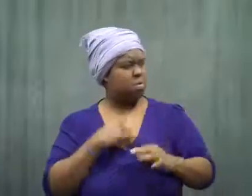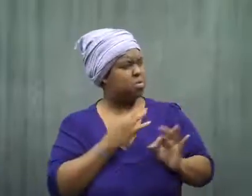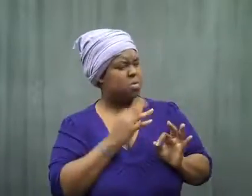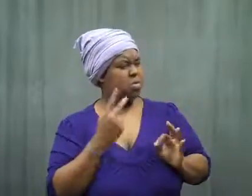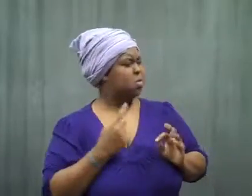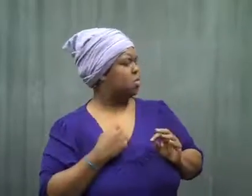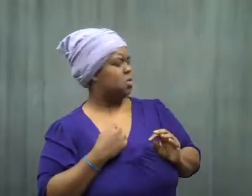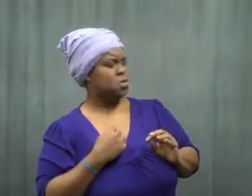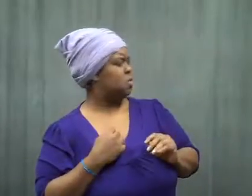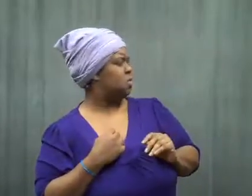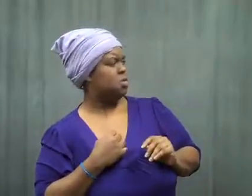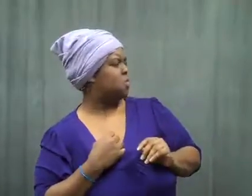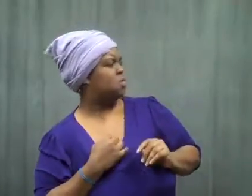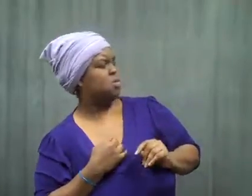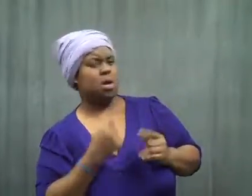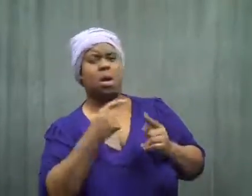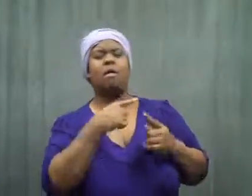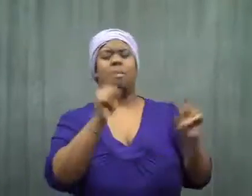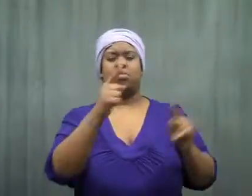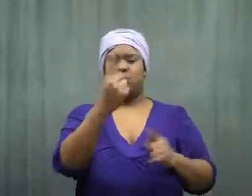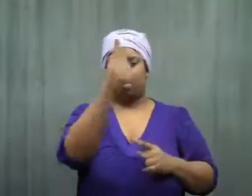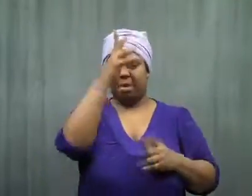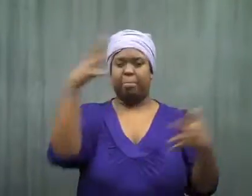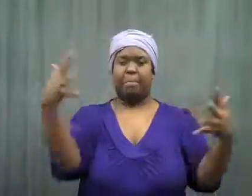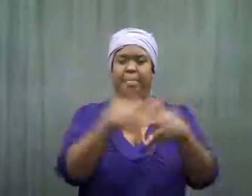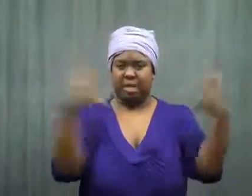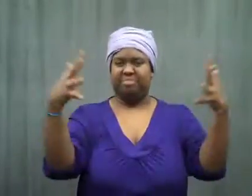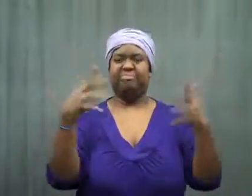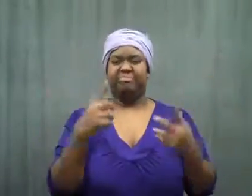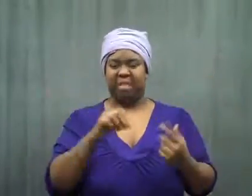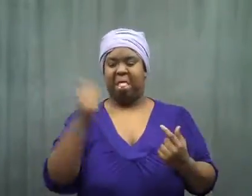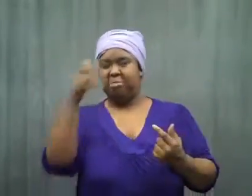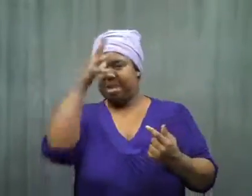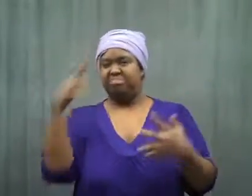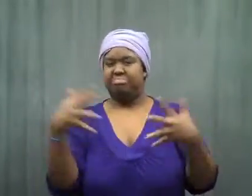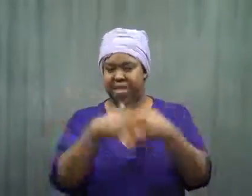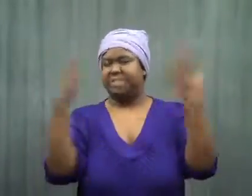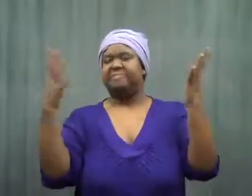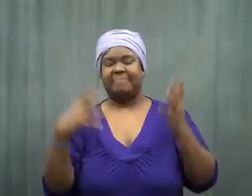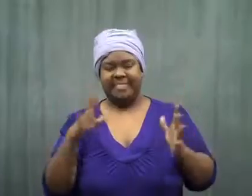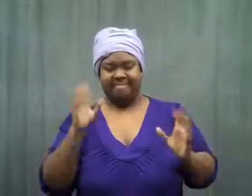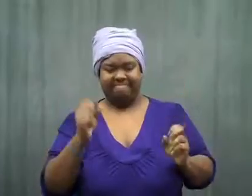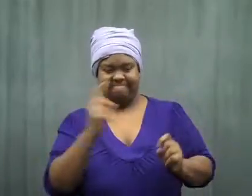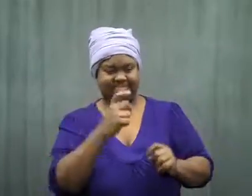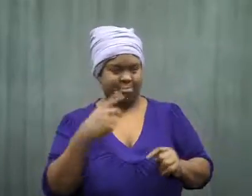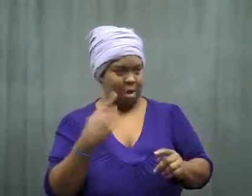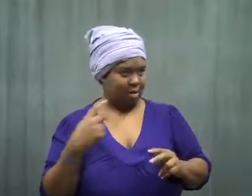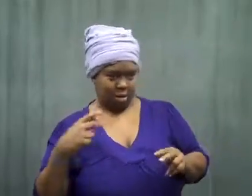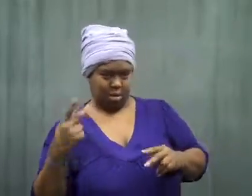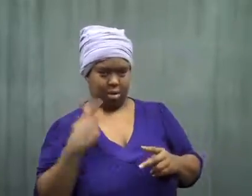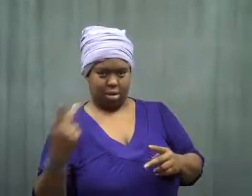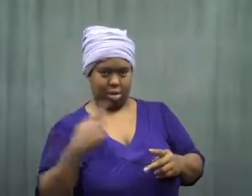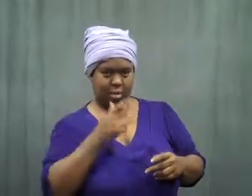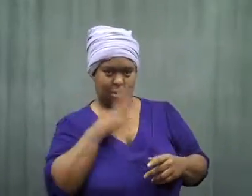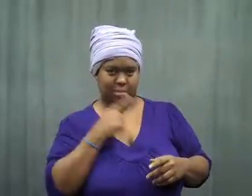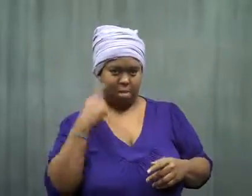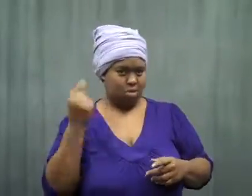As I watched, two guys were busted.